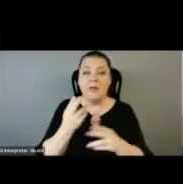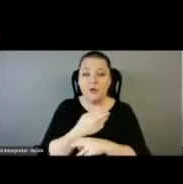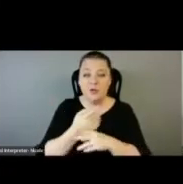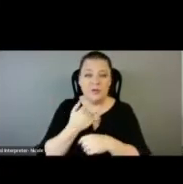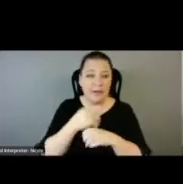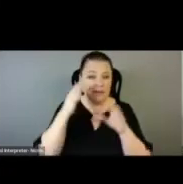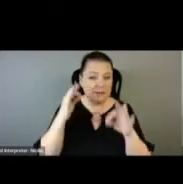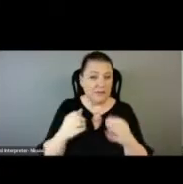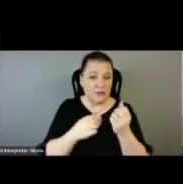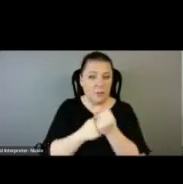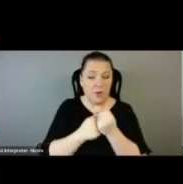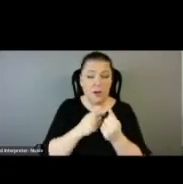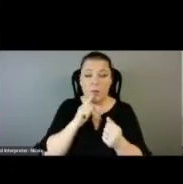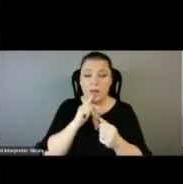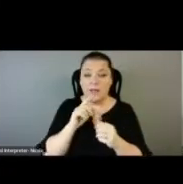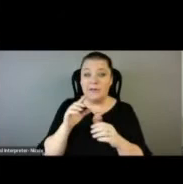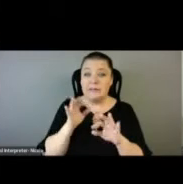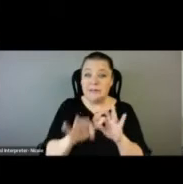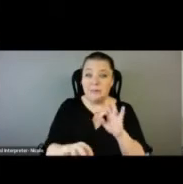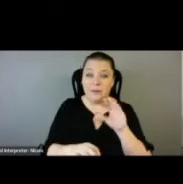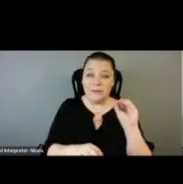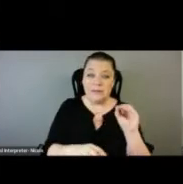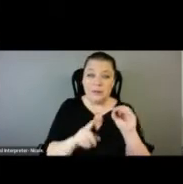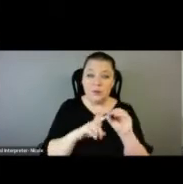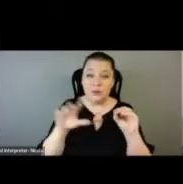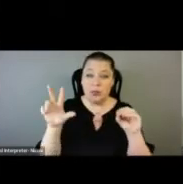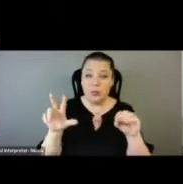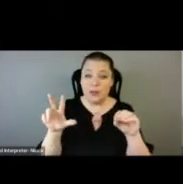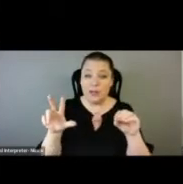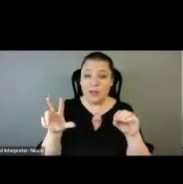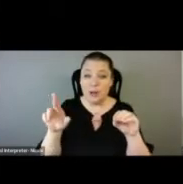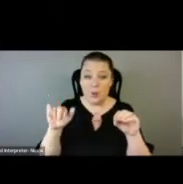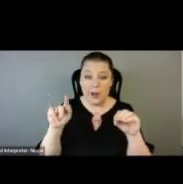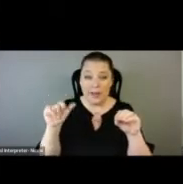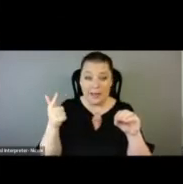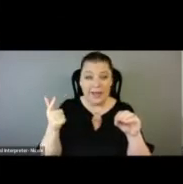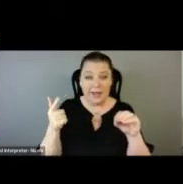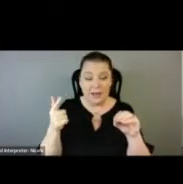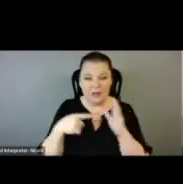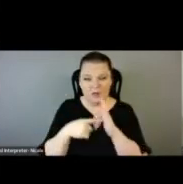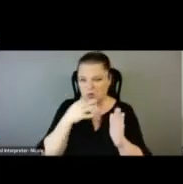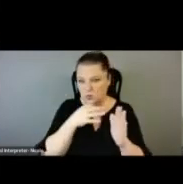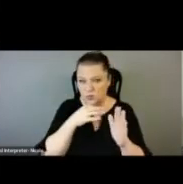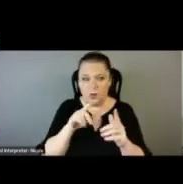simple Zero to Three rating scale, which I'll show you in a second. The main categories are